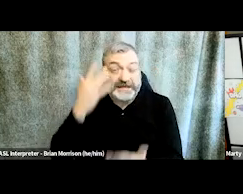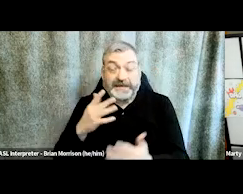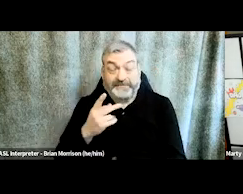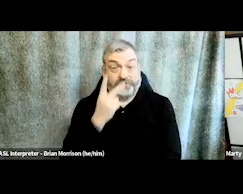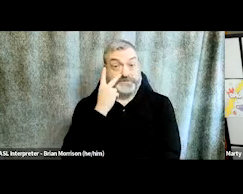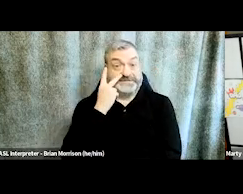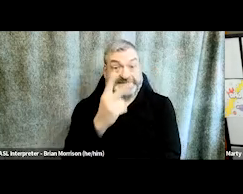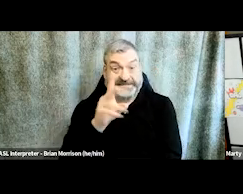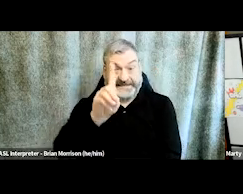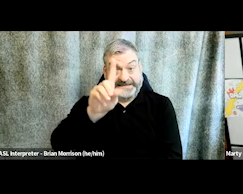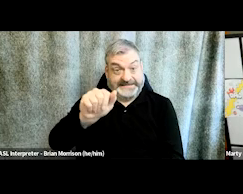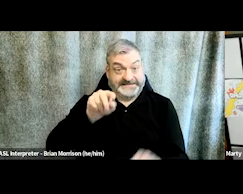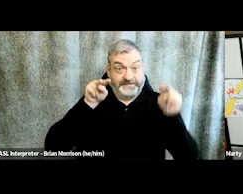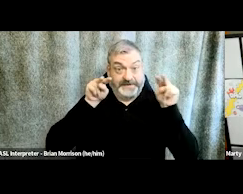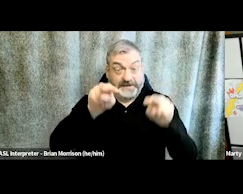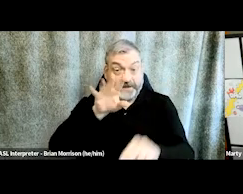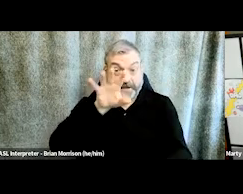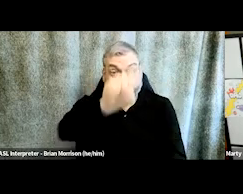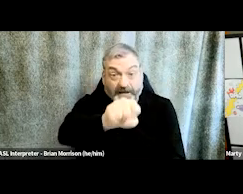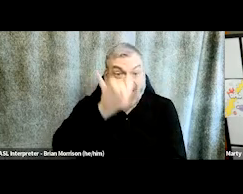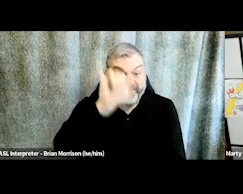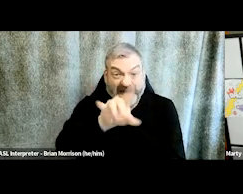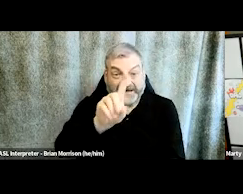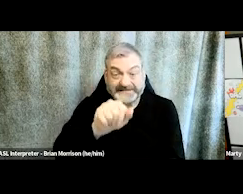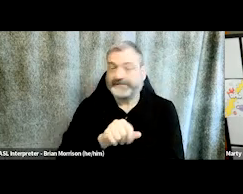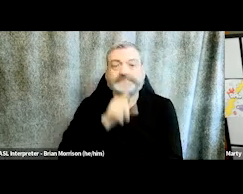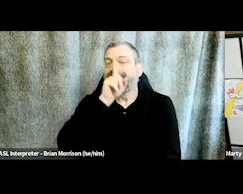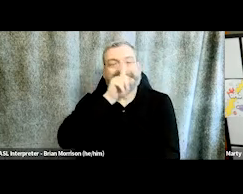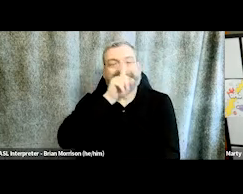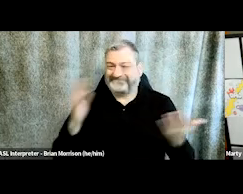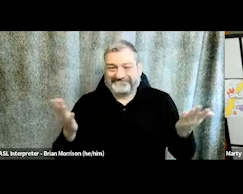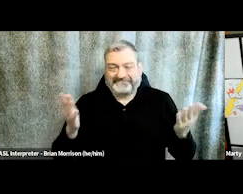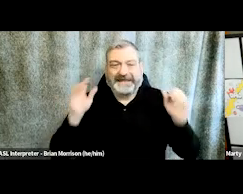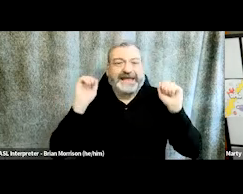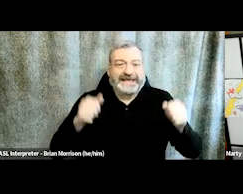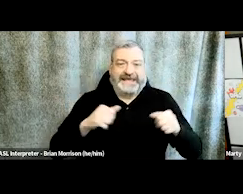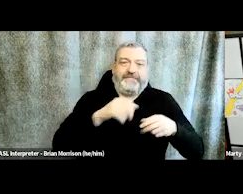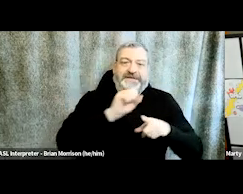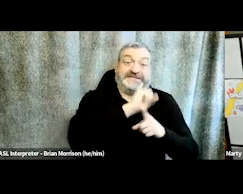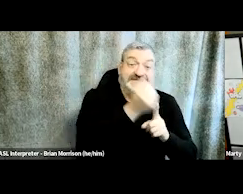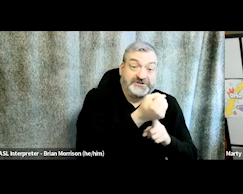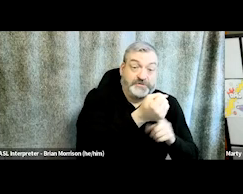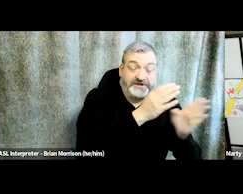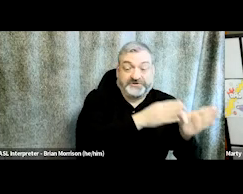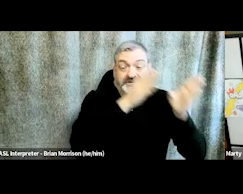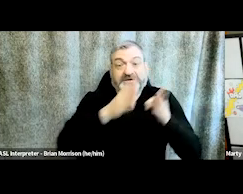Disabilities can be situational temporary or permanent. They can also be episodic.